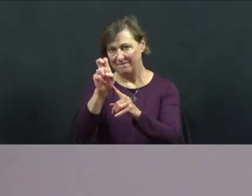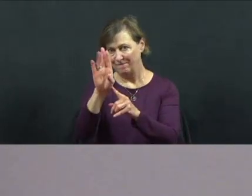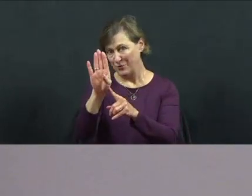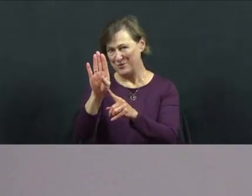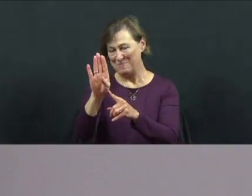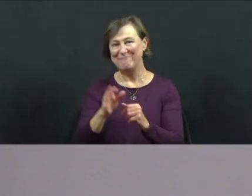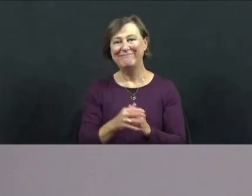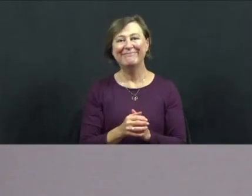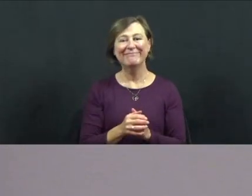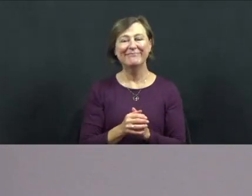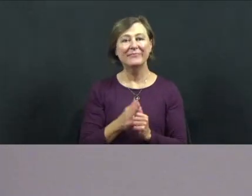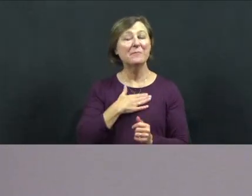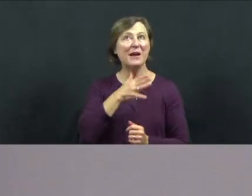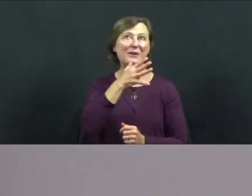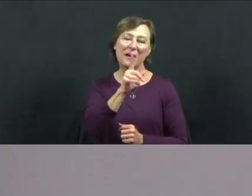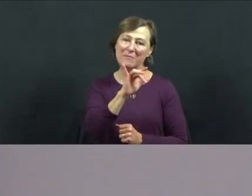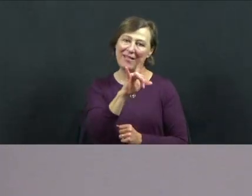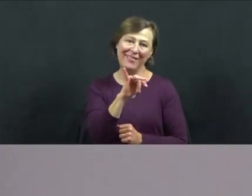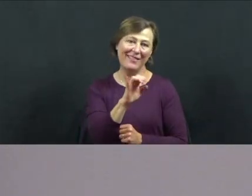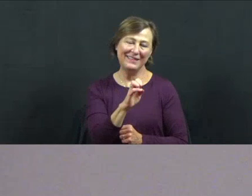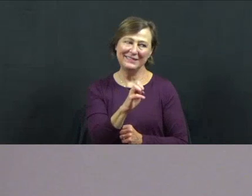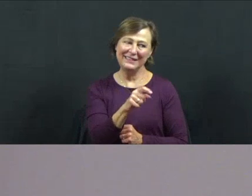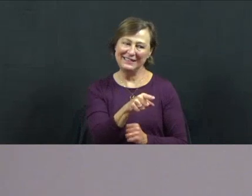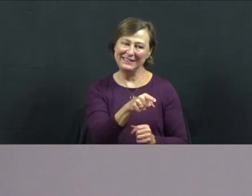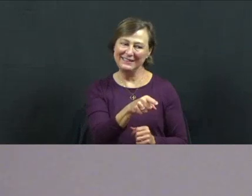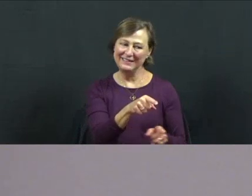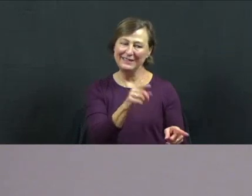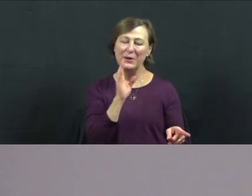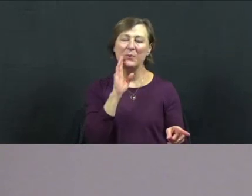My Grandma Lizzie would be really proud to know